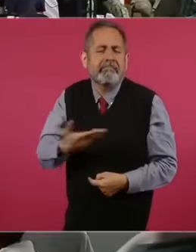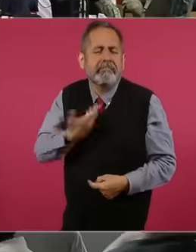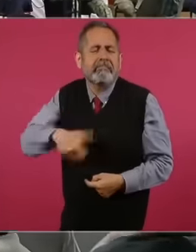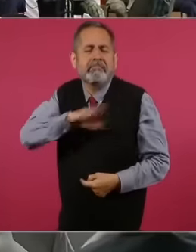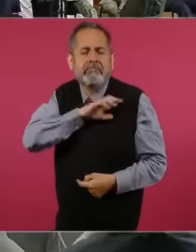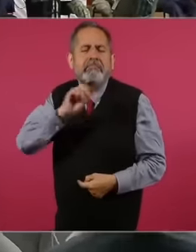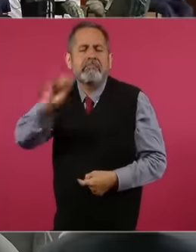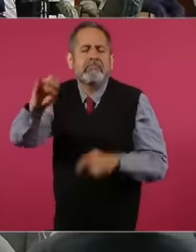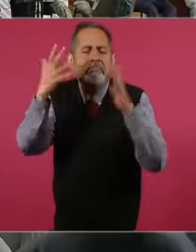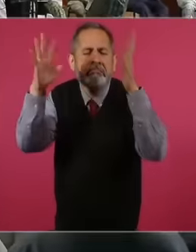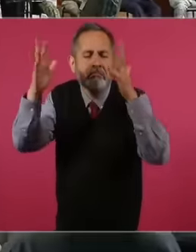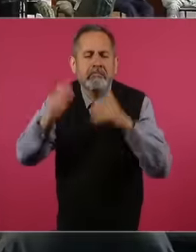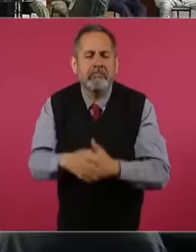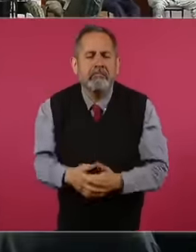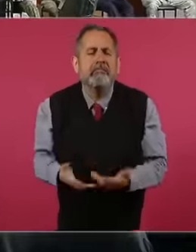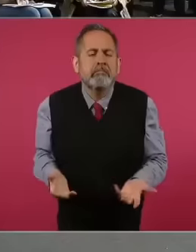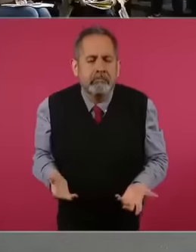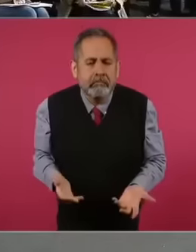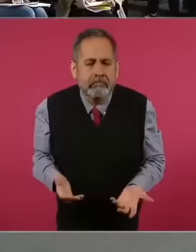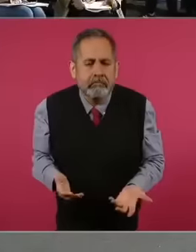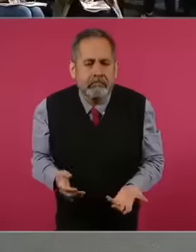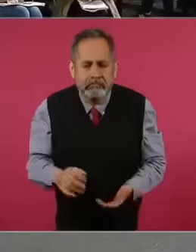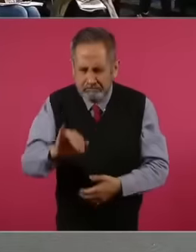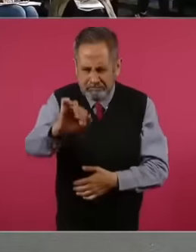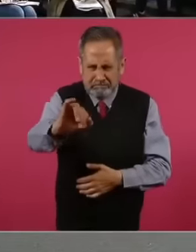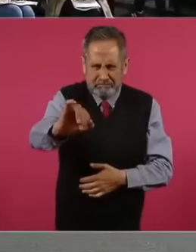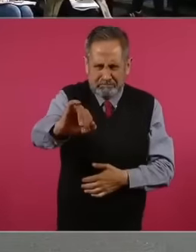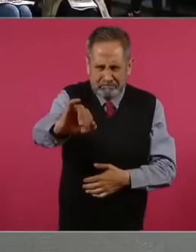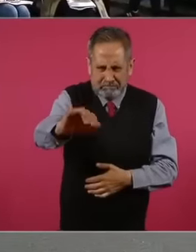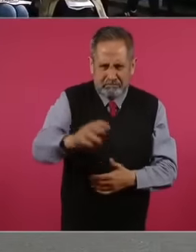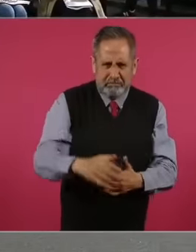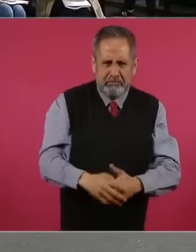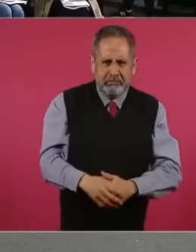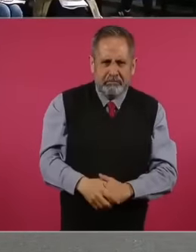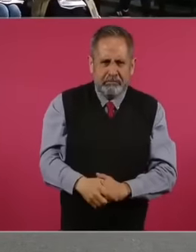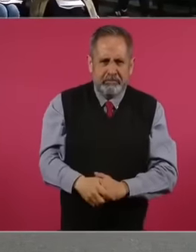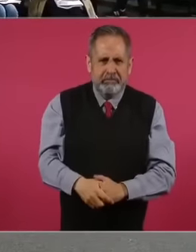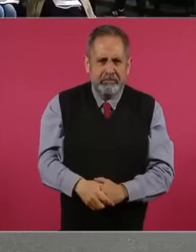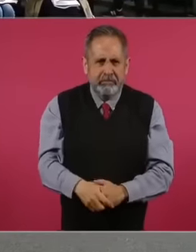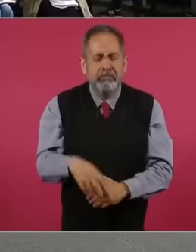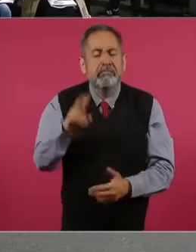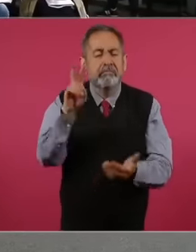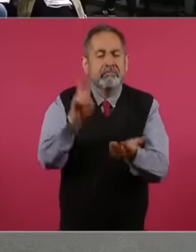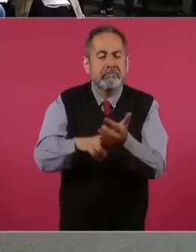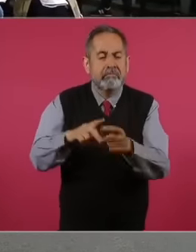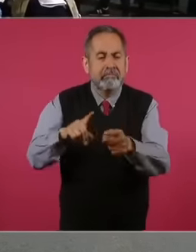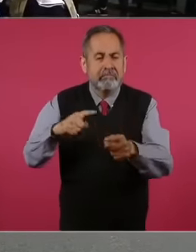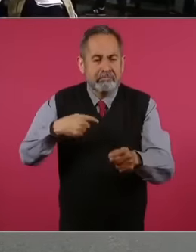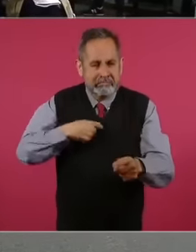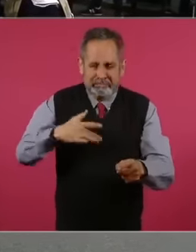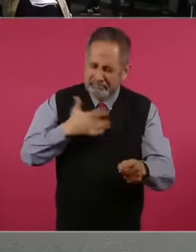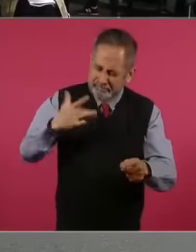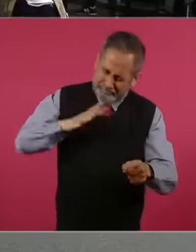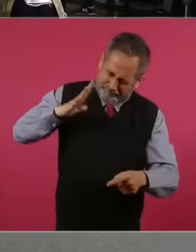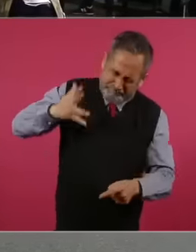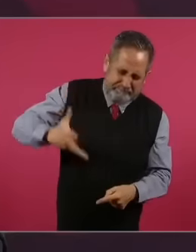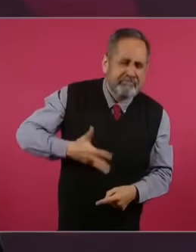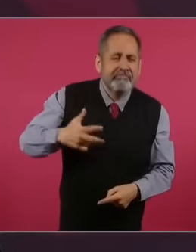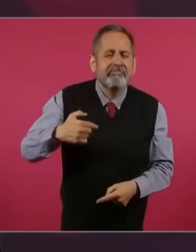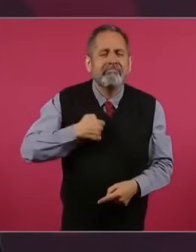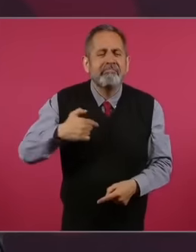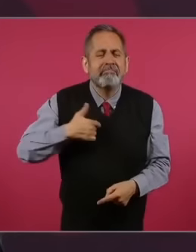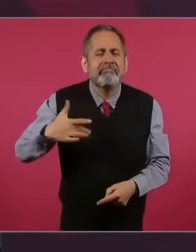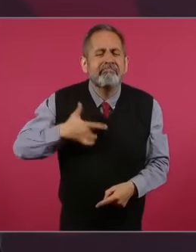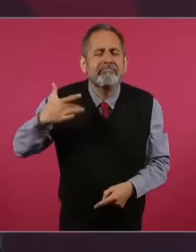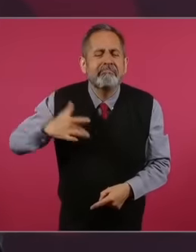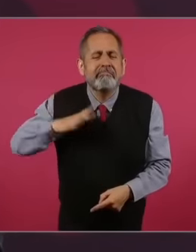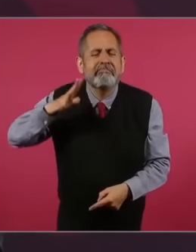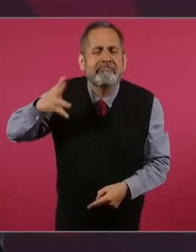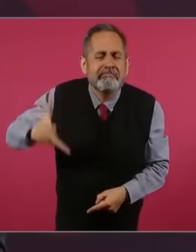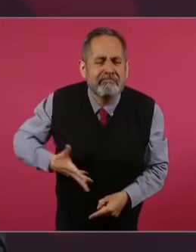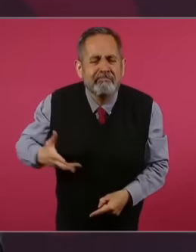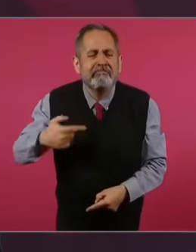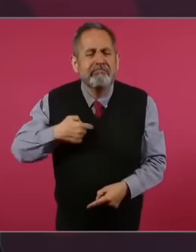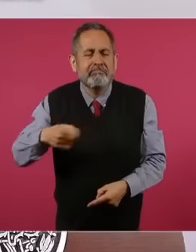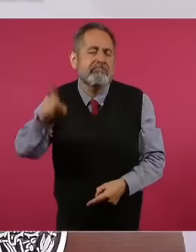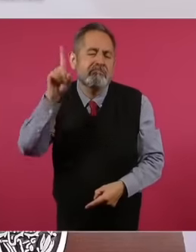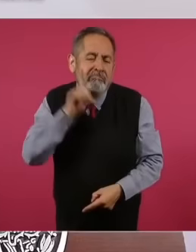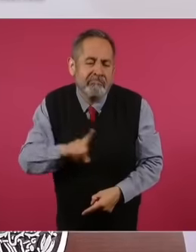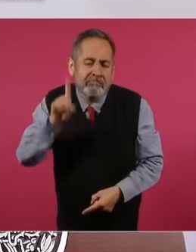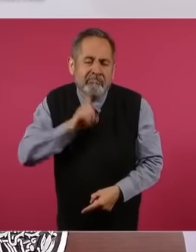there's a sense of pride that a woman